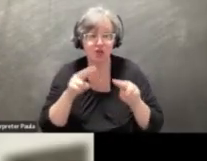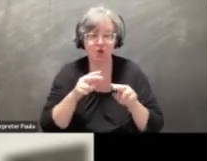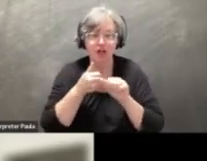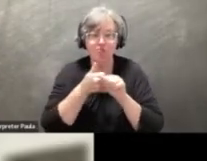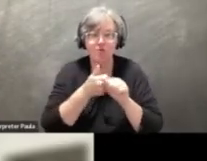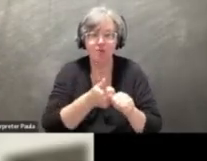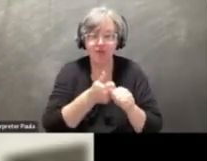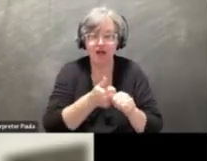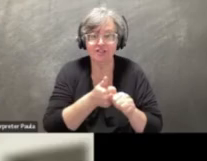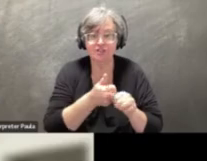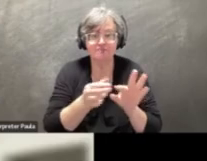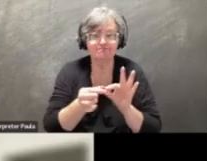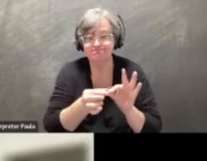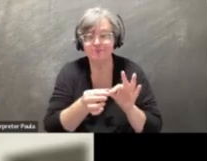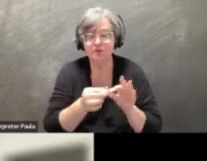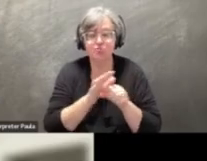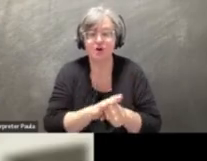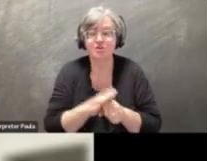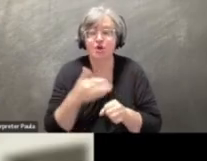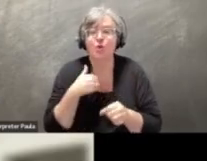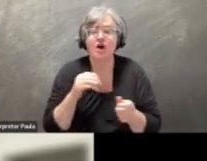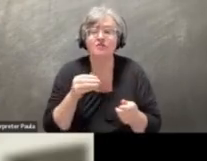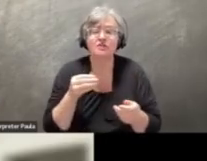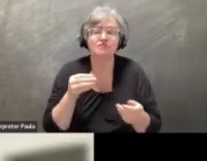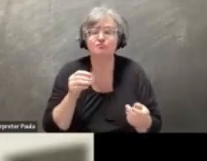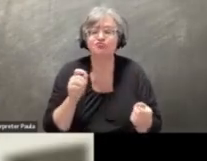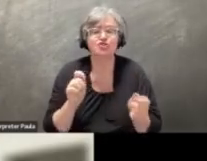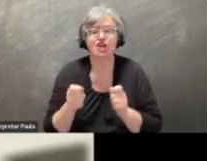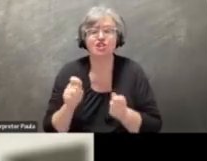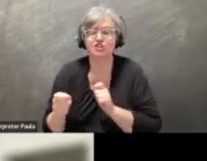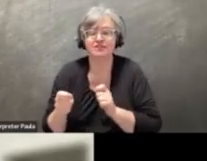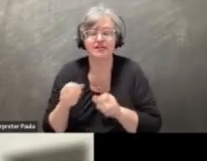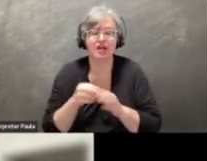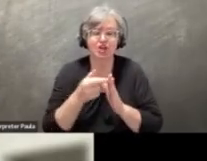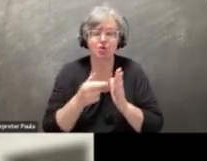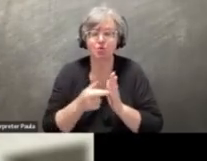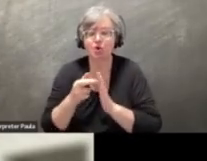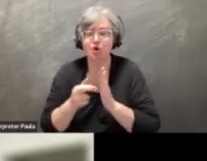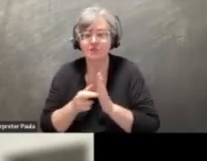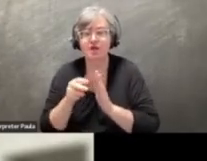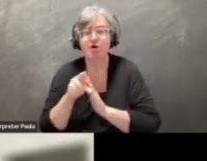get transactional change, where we have some change in rules and policy. So what can we do to